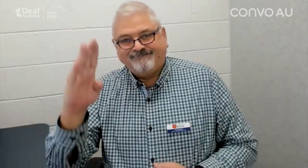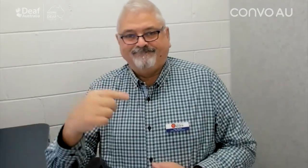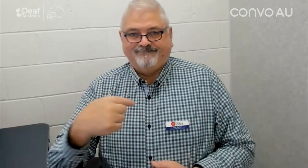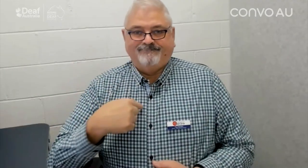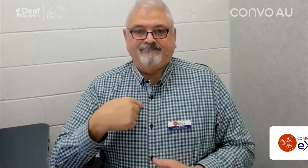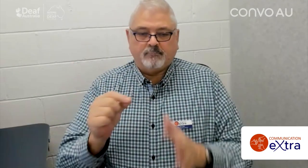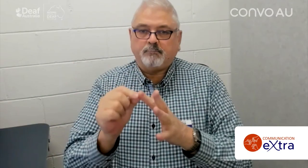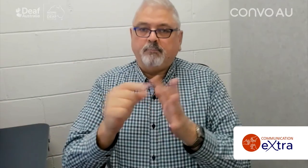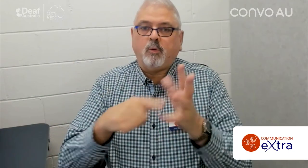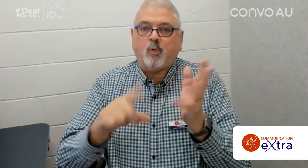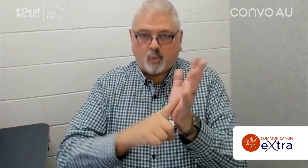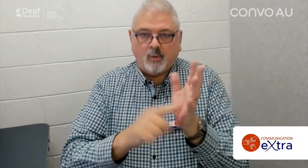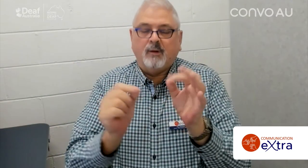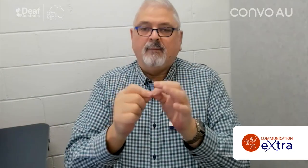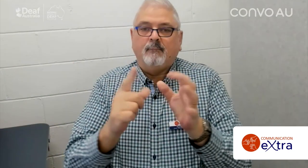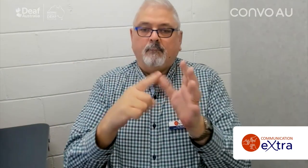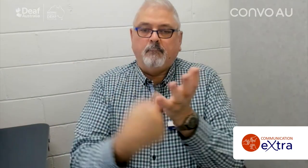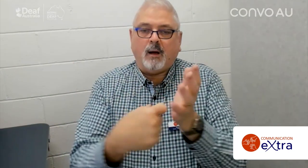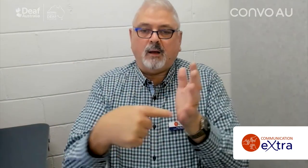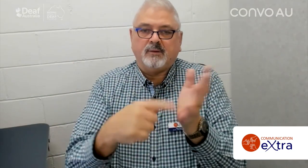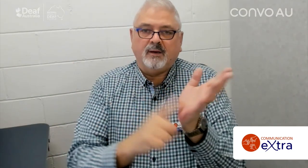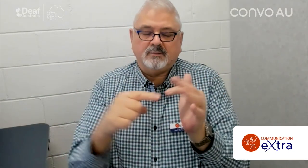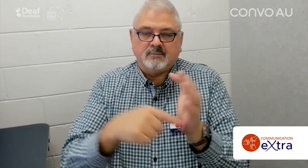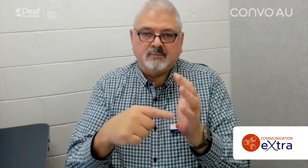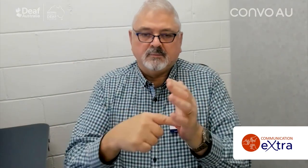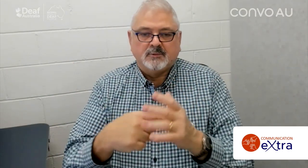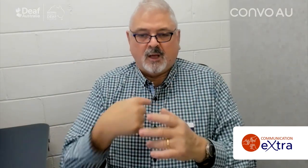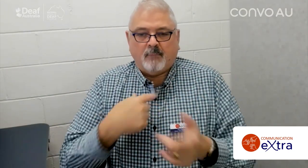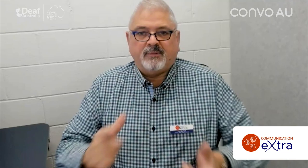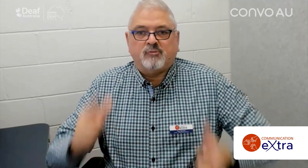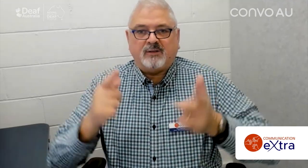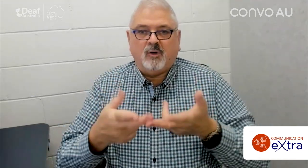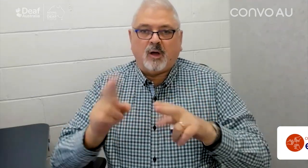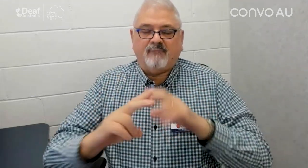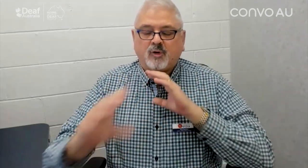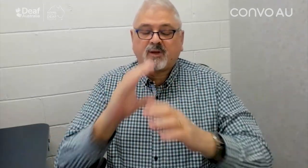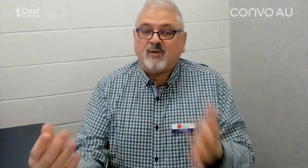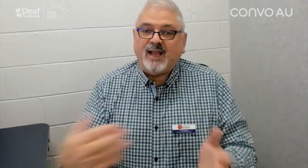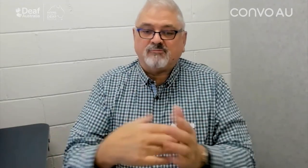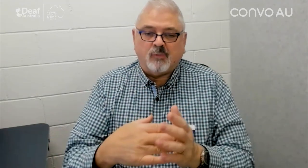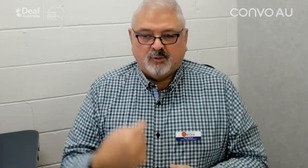Hi, I’m Paul Bartlett, the Director of Communication Extra,